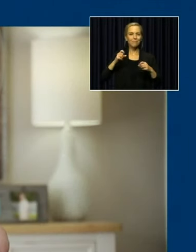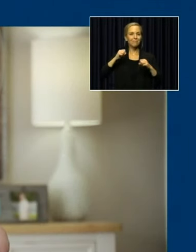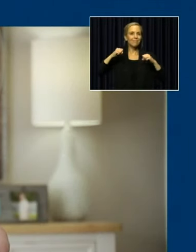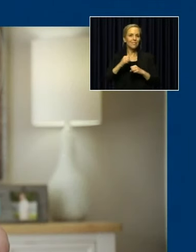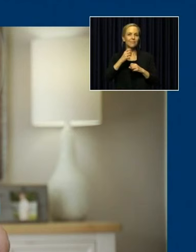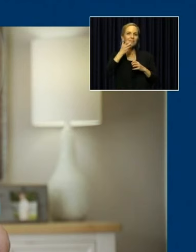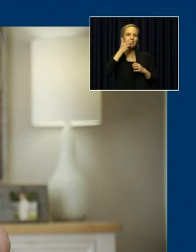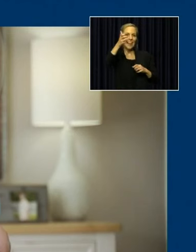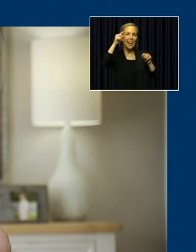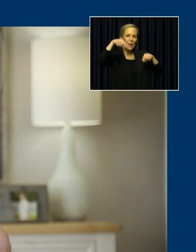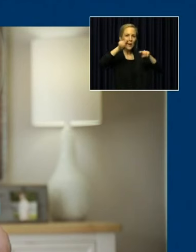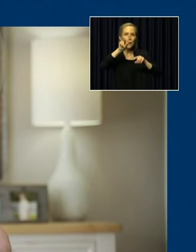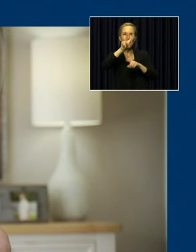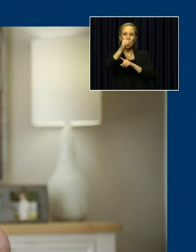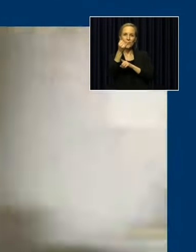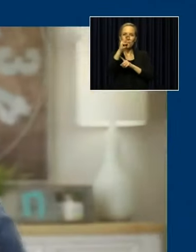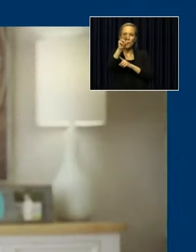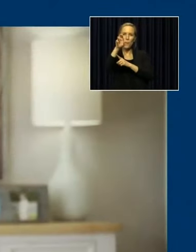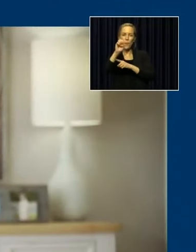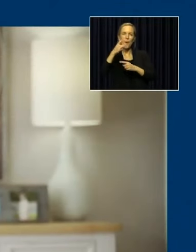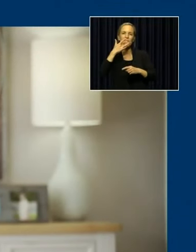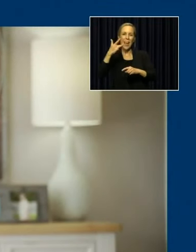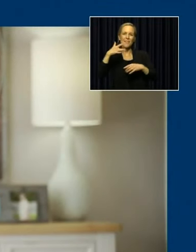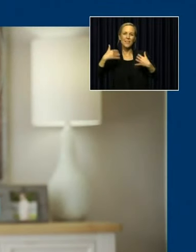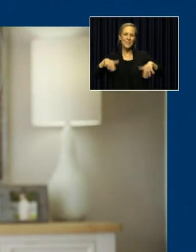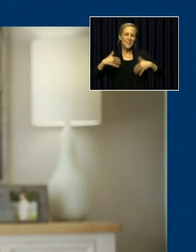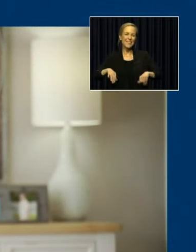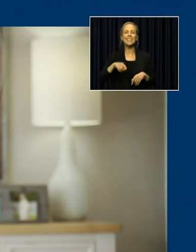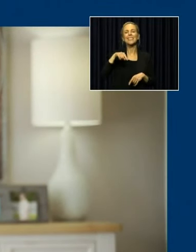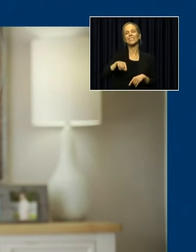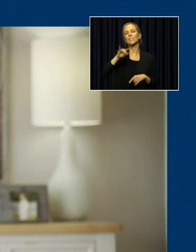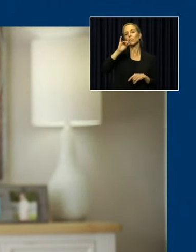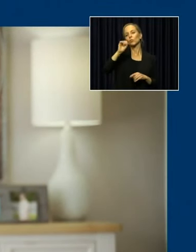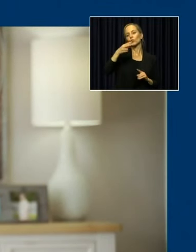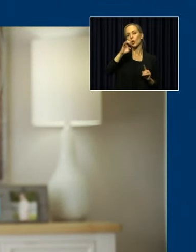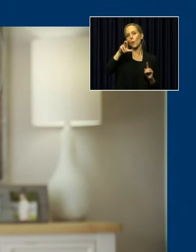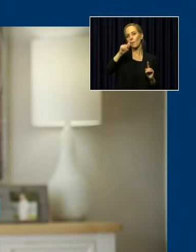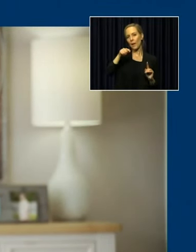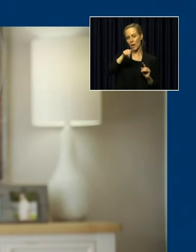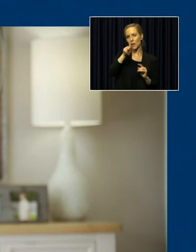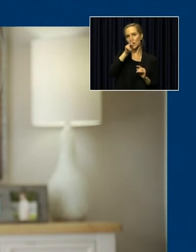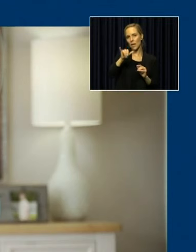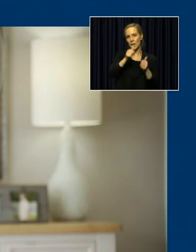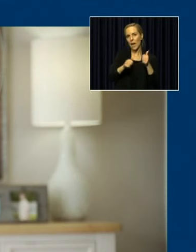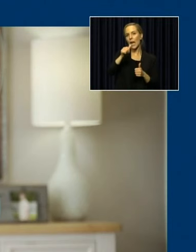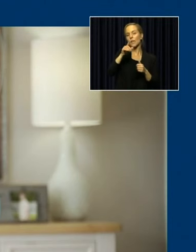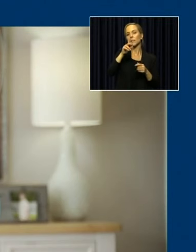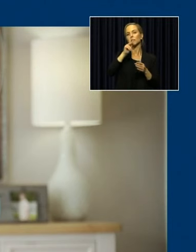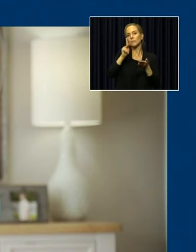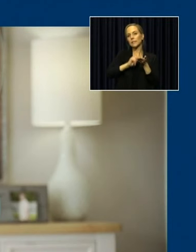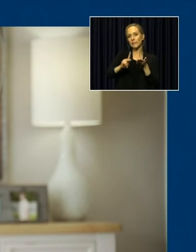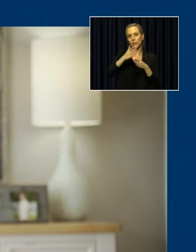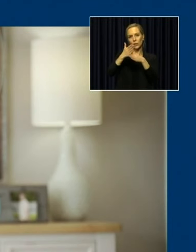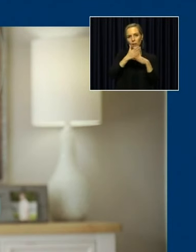I AM REALLY EXCITED ABOUT SOME OF THE ANNOUNCEMENTS THAT WE HAVE COMING FOR YOU. A FEW OF OUR MORE NOTABLE